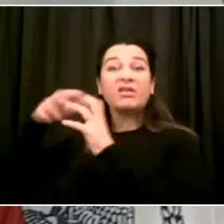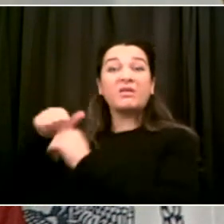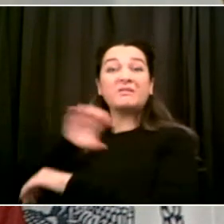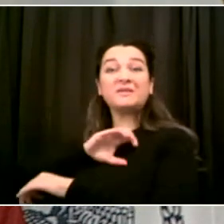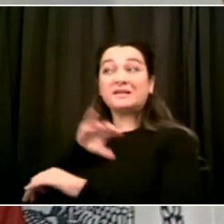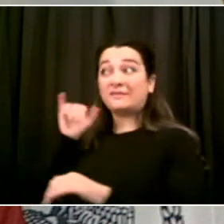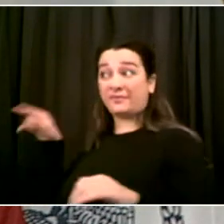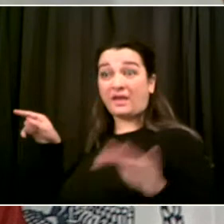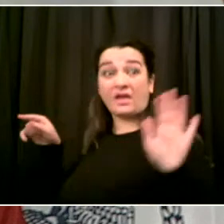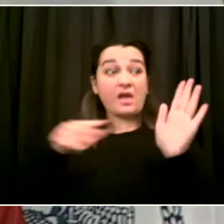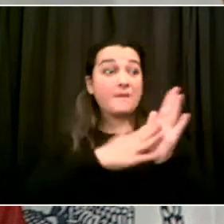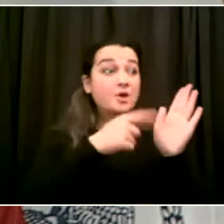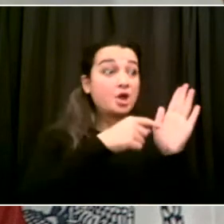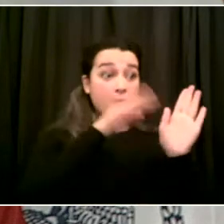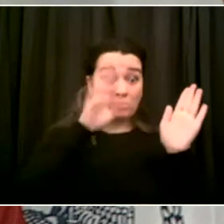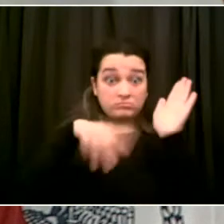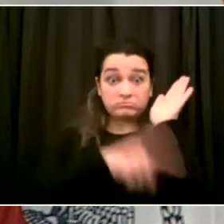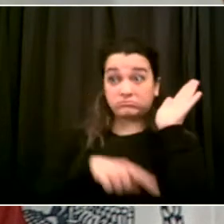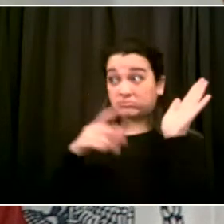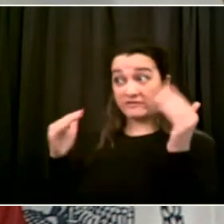ADMINISTERED RESPONDING DISCIPLINE?E?